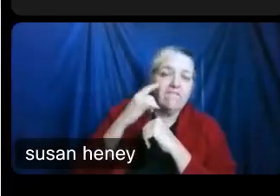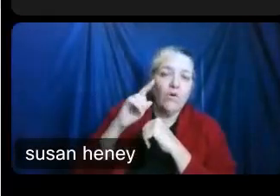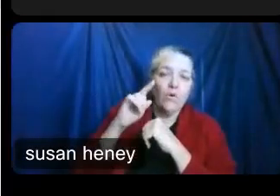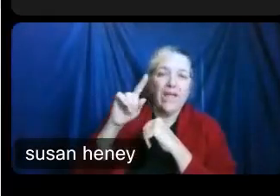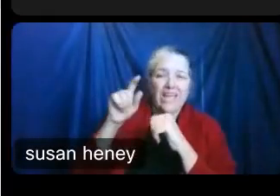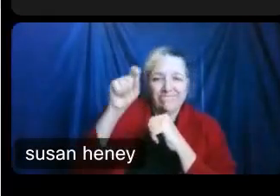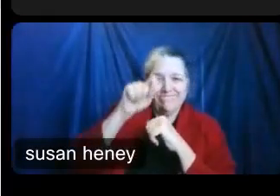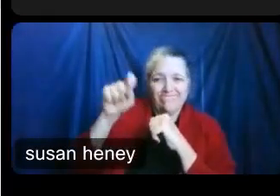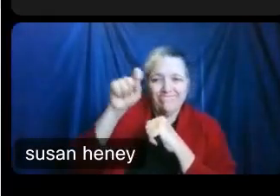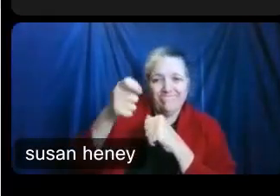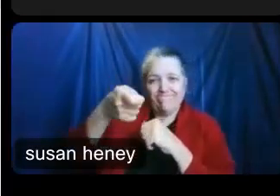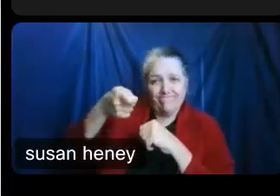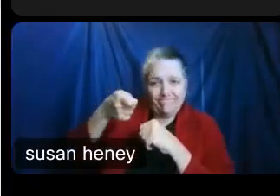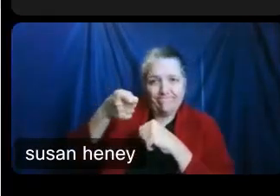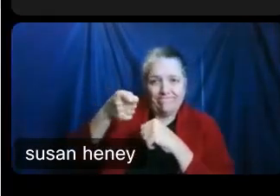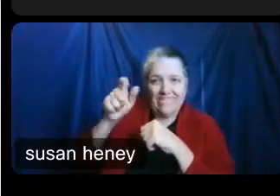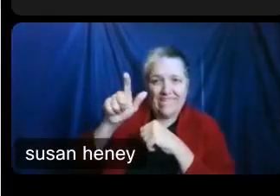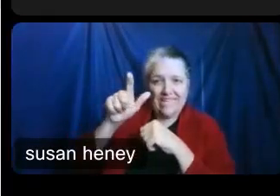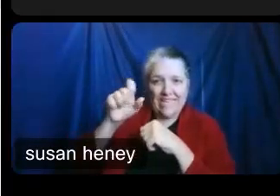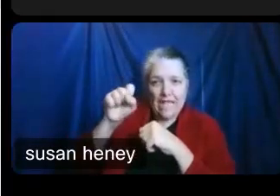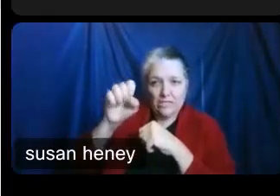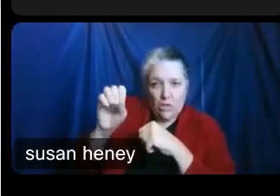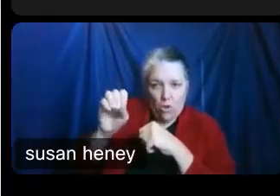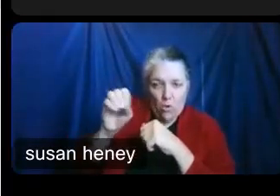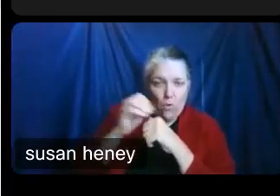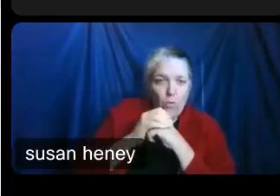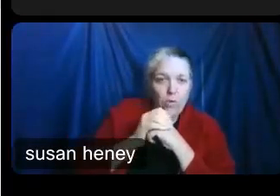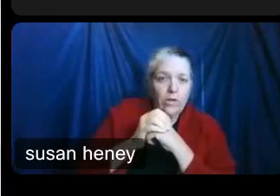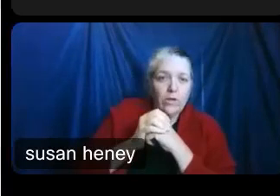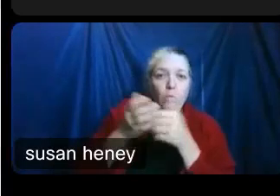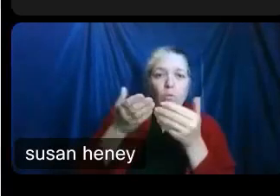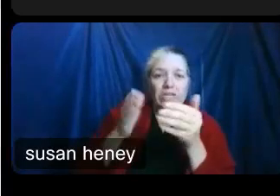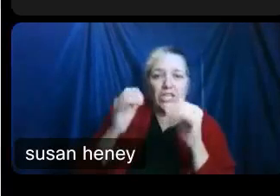we have a box, a circle and then a lasso, which just allows you to draw virtually any